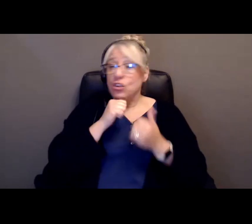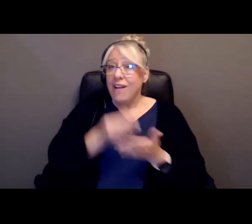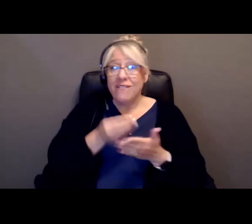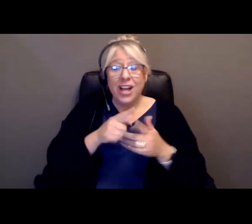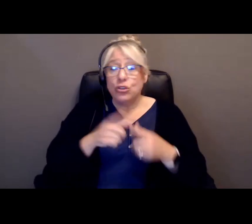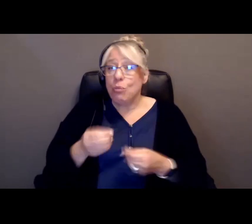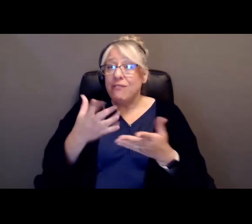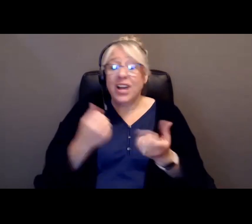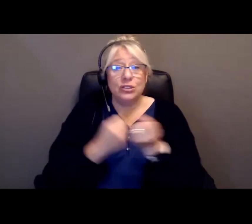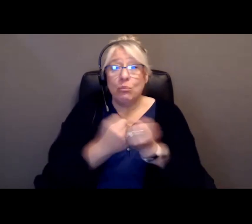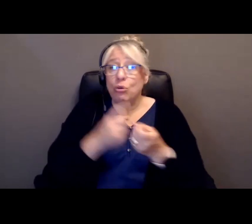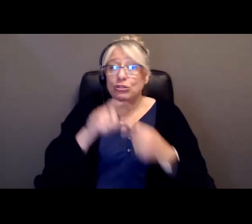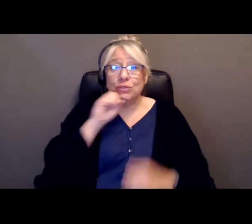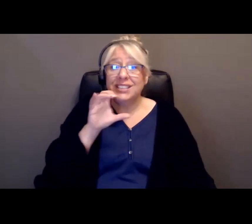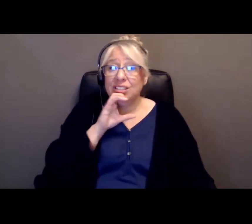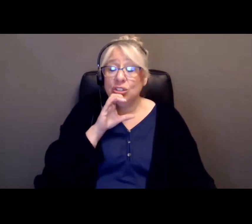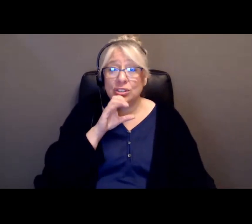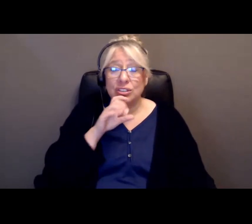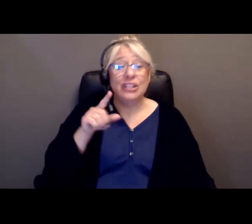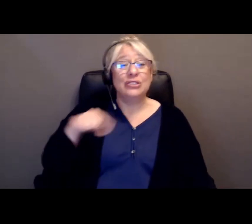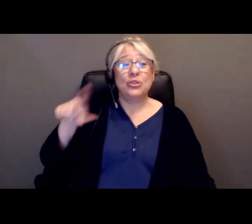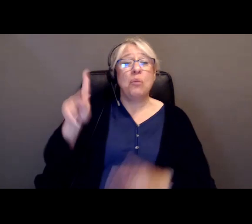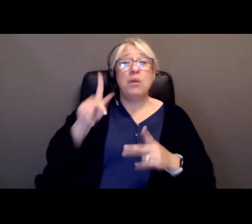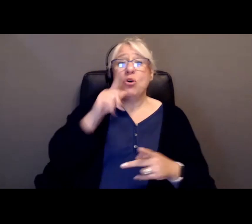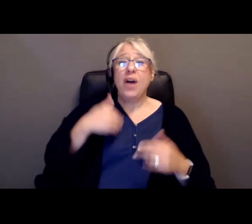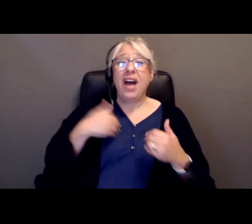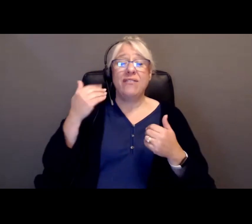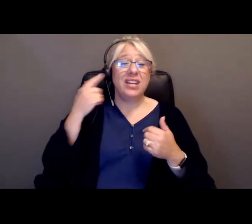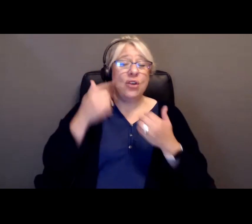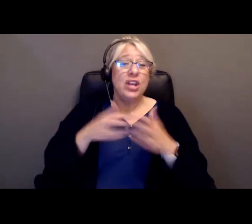the ignorance around people who have a hearing loss around pandemic planning and information,